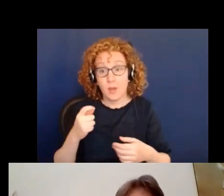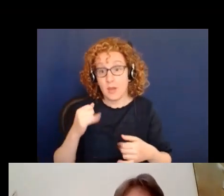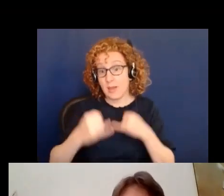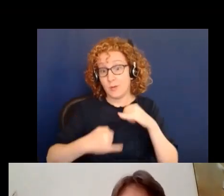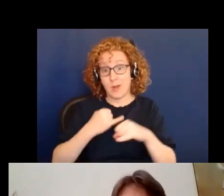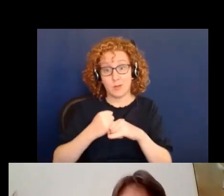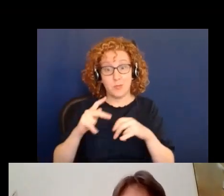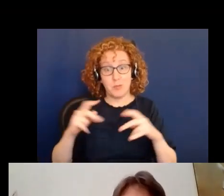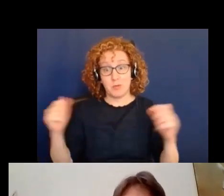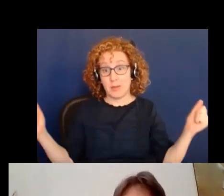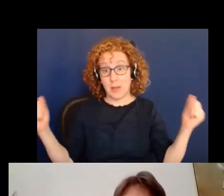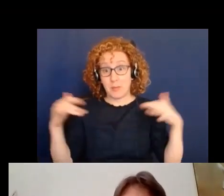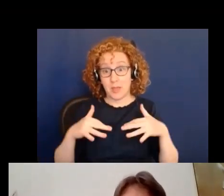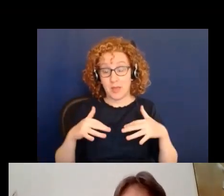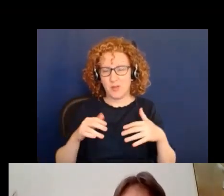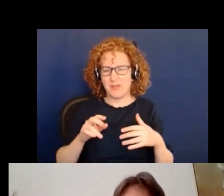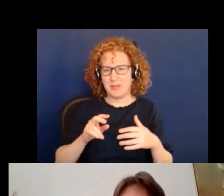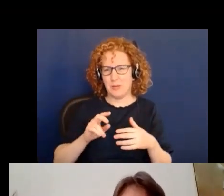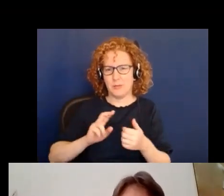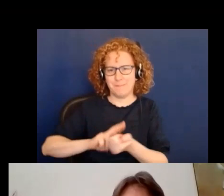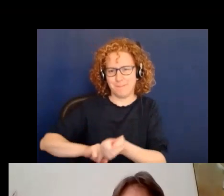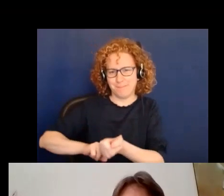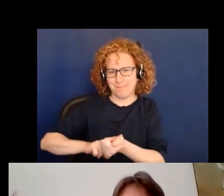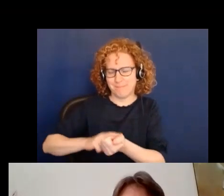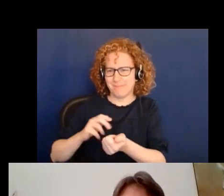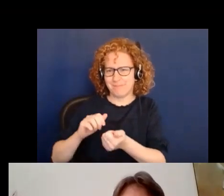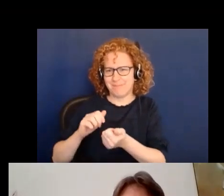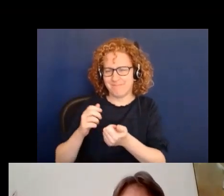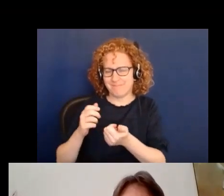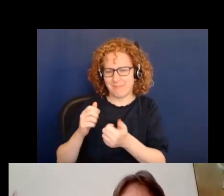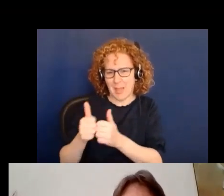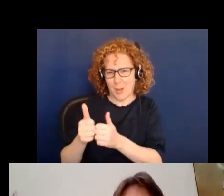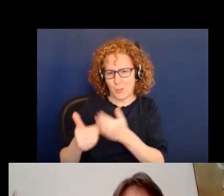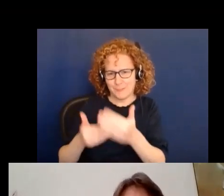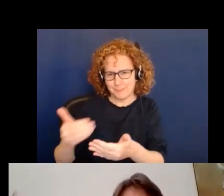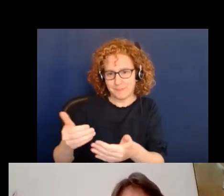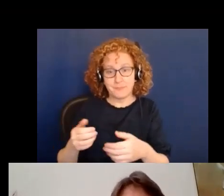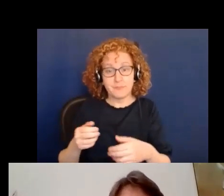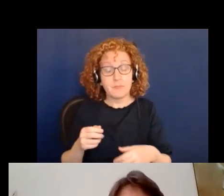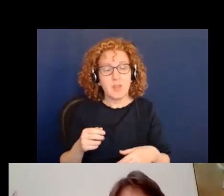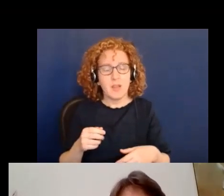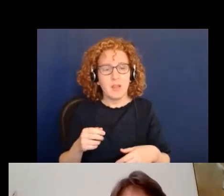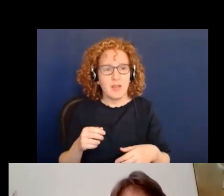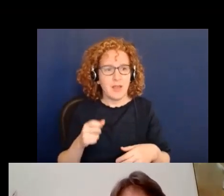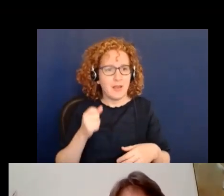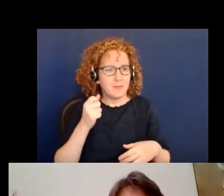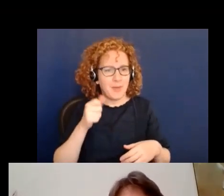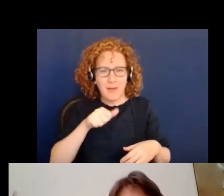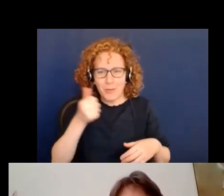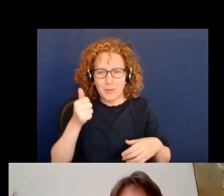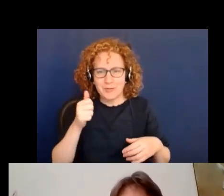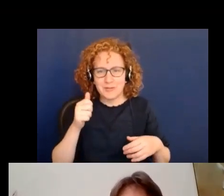um that is some you know there's and there's a multi-tiered opportunities for them in terms of